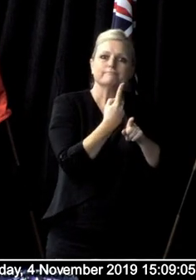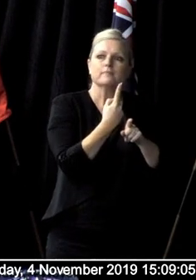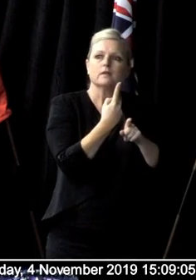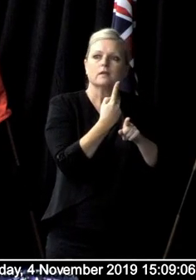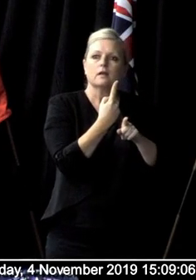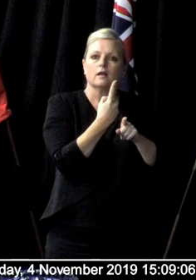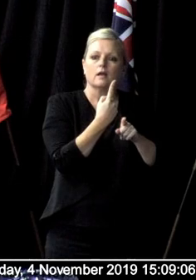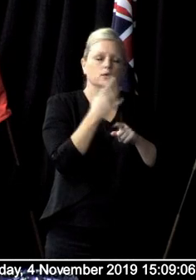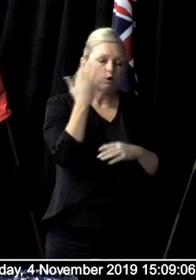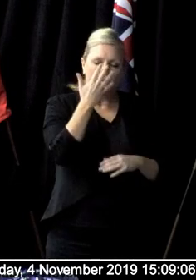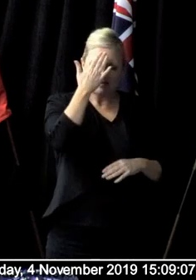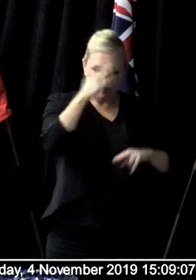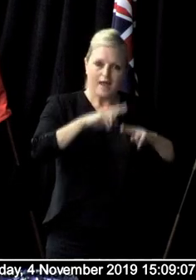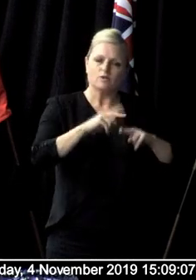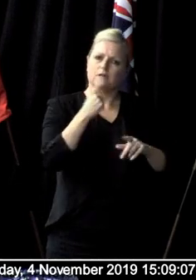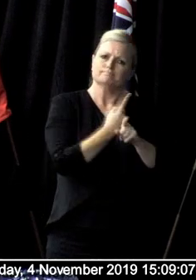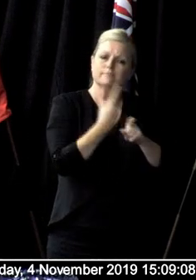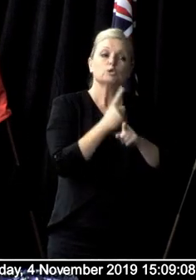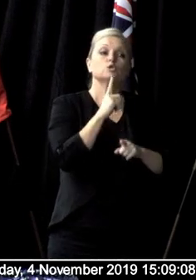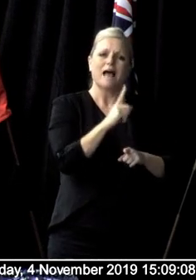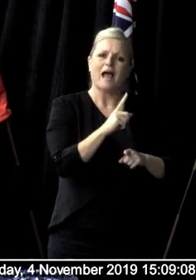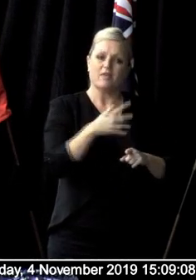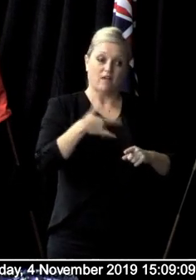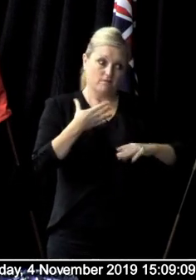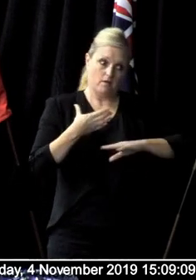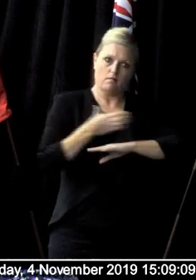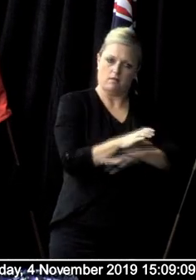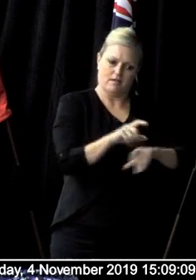environment, rather than being grouped with students with disability who cannot